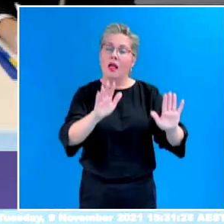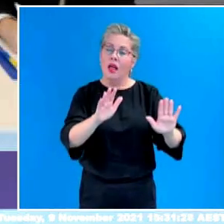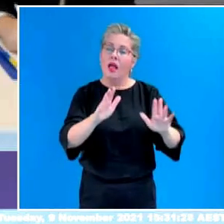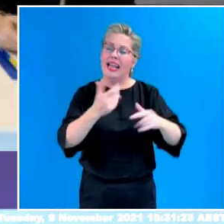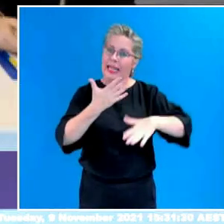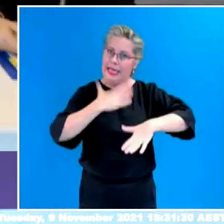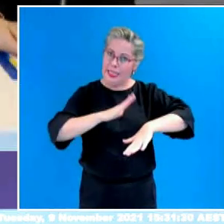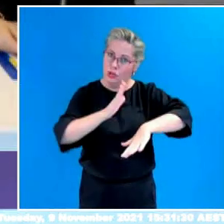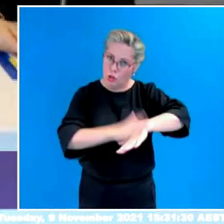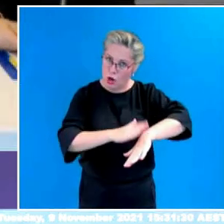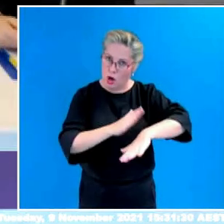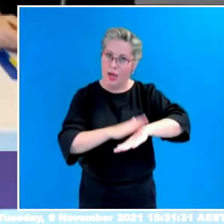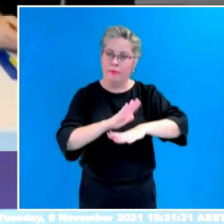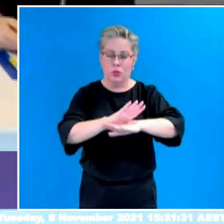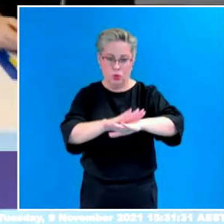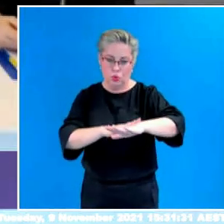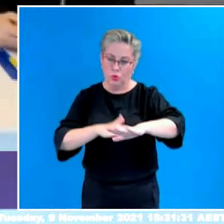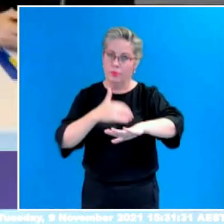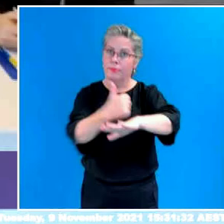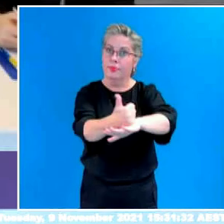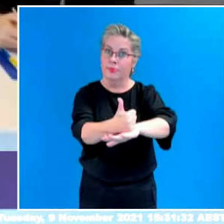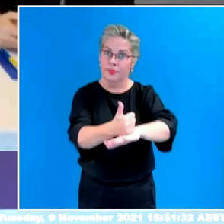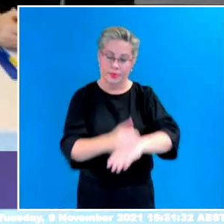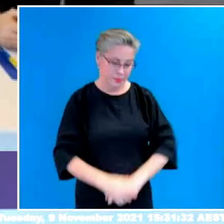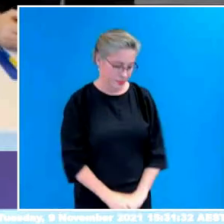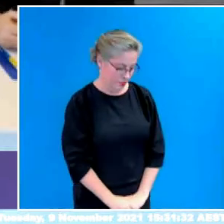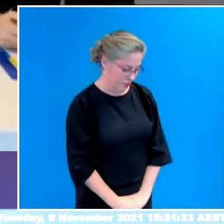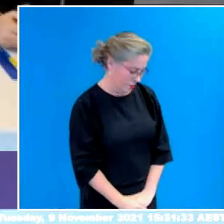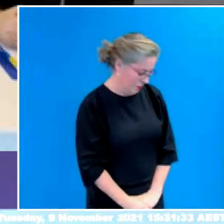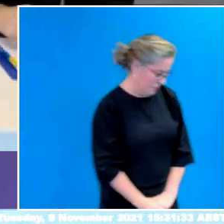Looking at the definition of "reasonable accommodation" in article